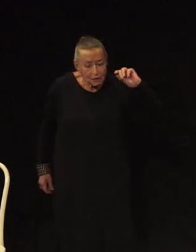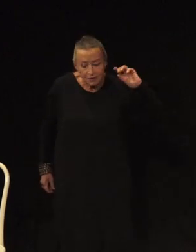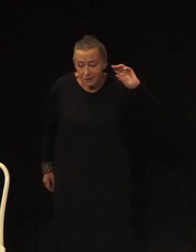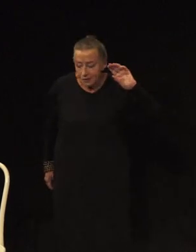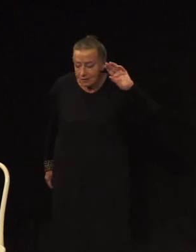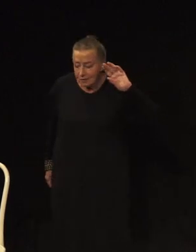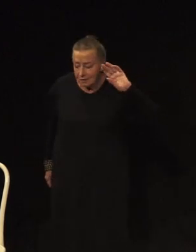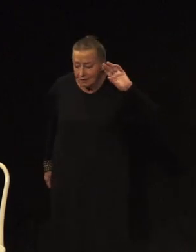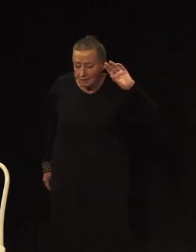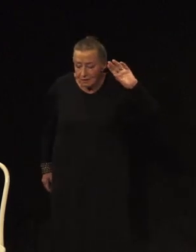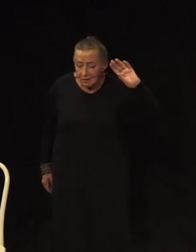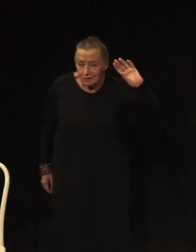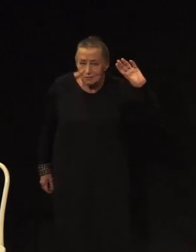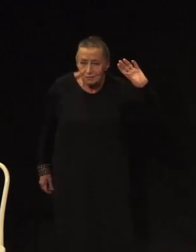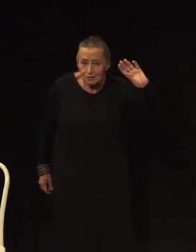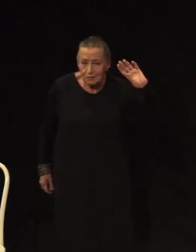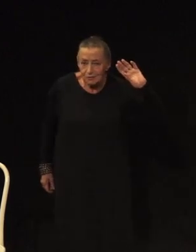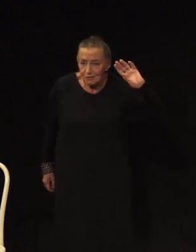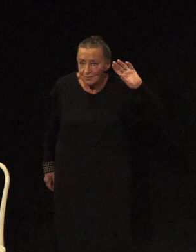Right now a young man...